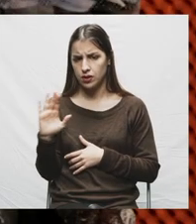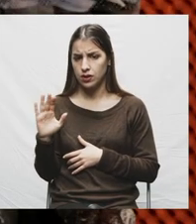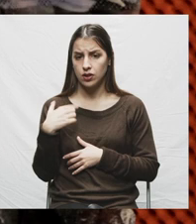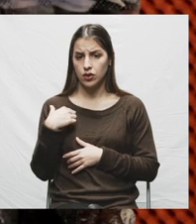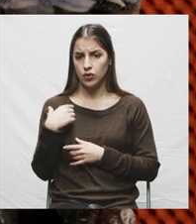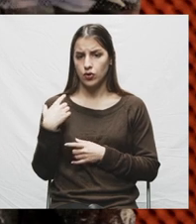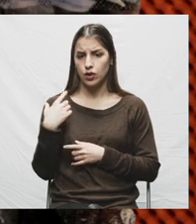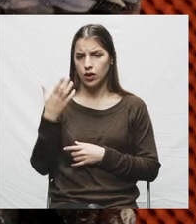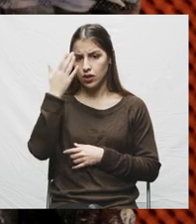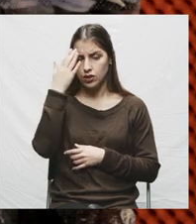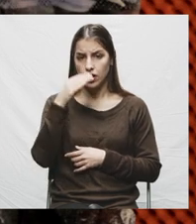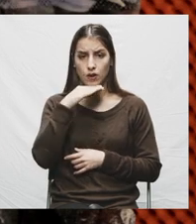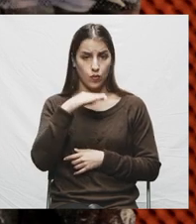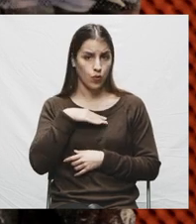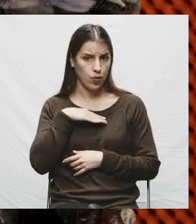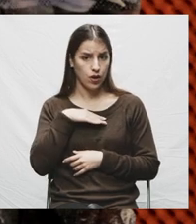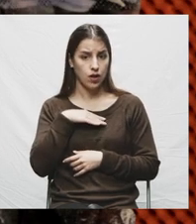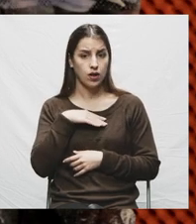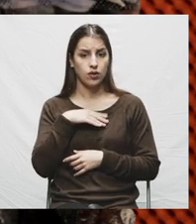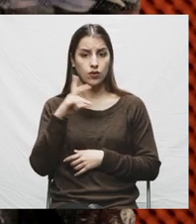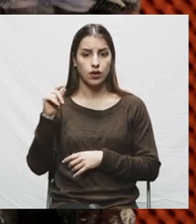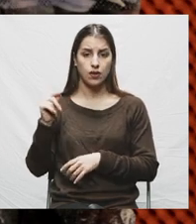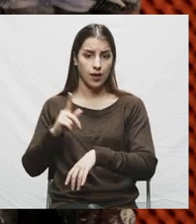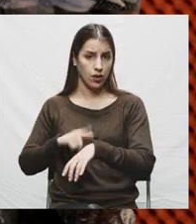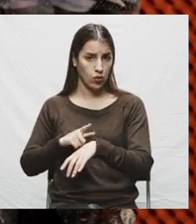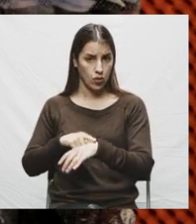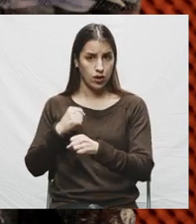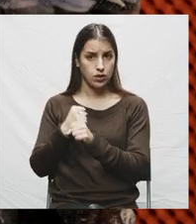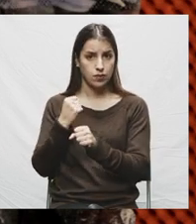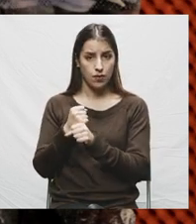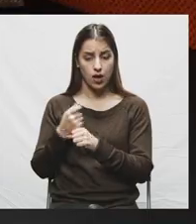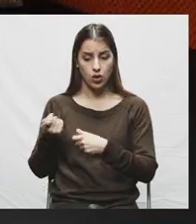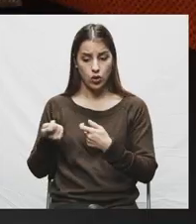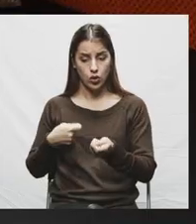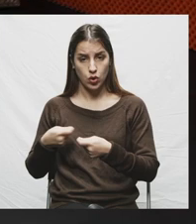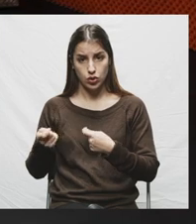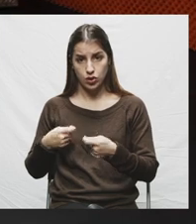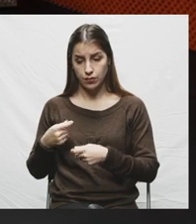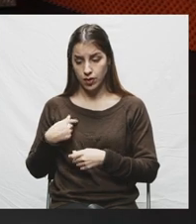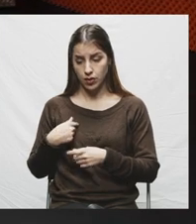with the promise of having a room and some work hours in a store,